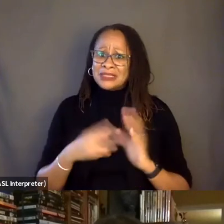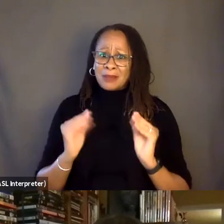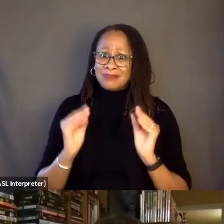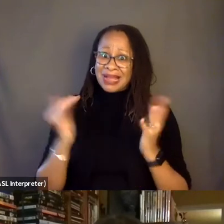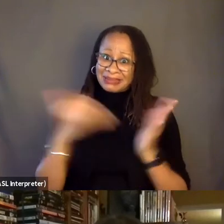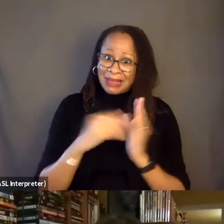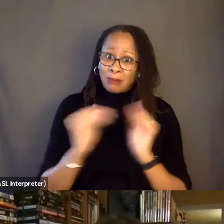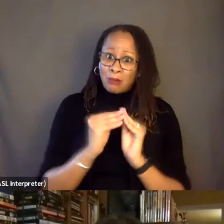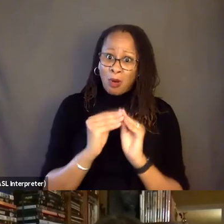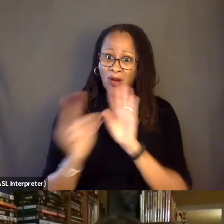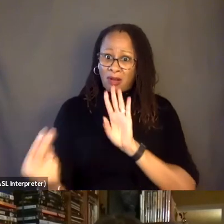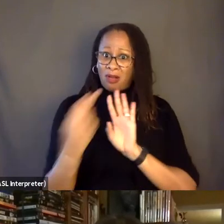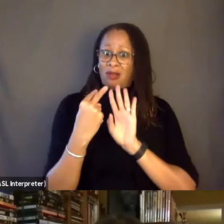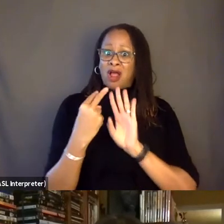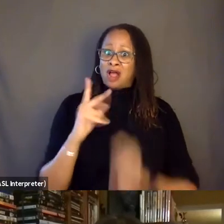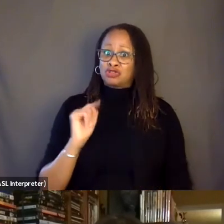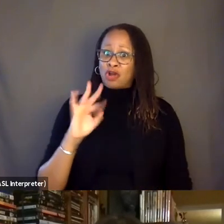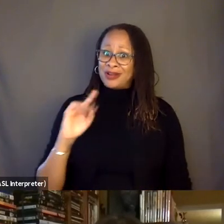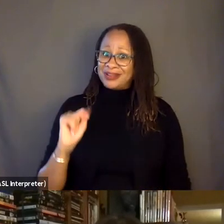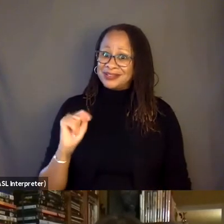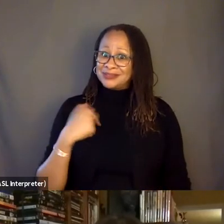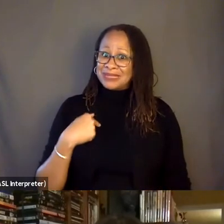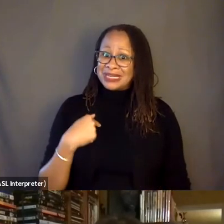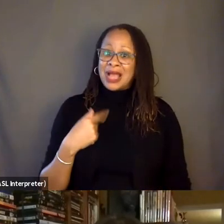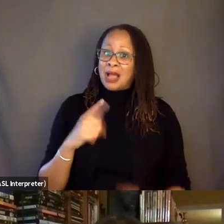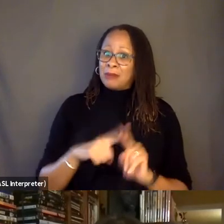But ironically, it became a shield.